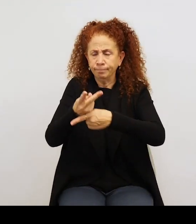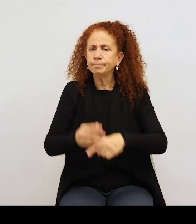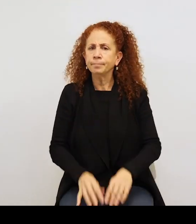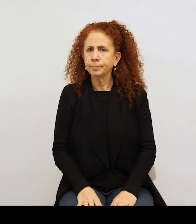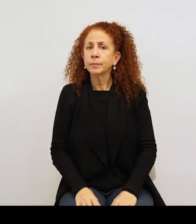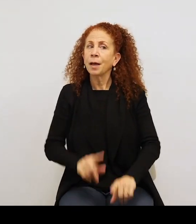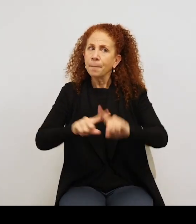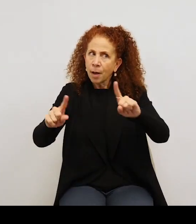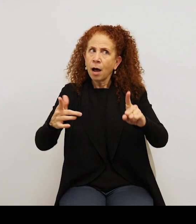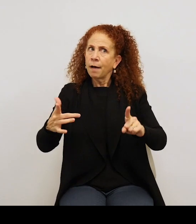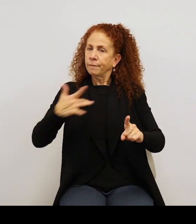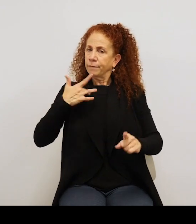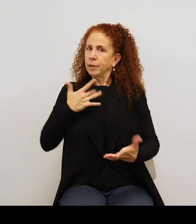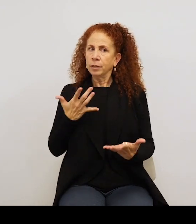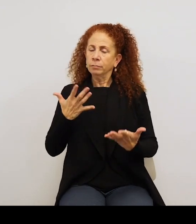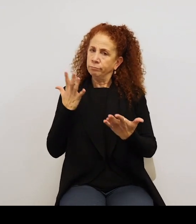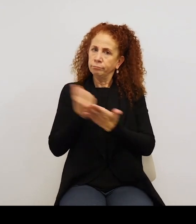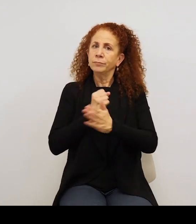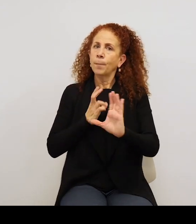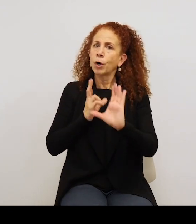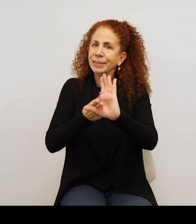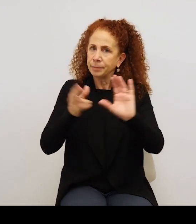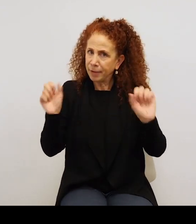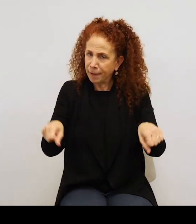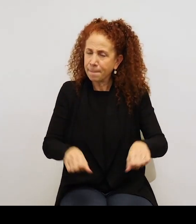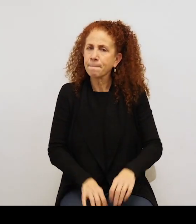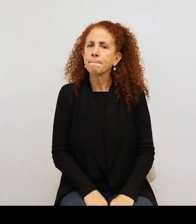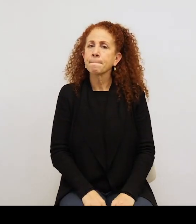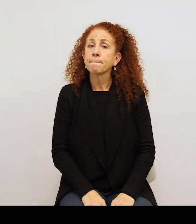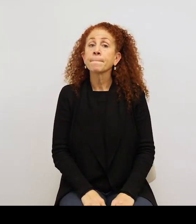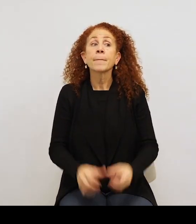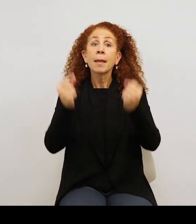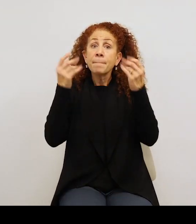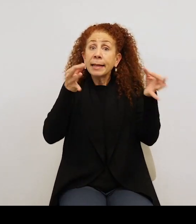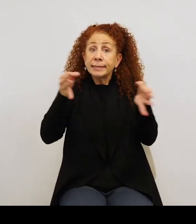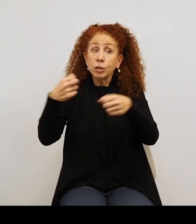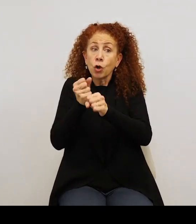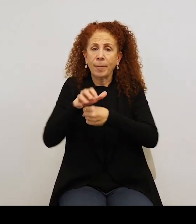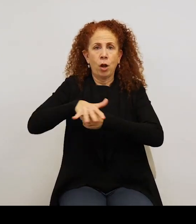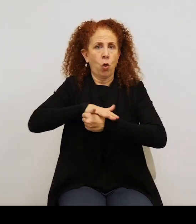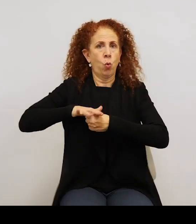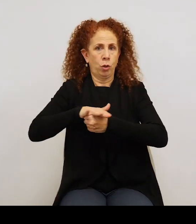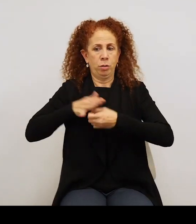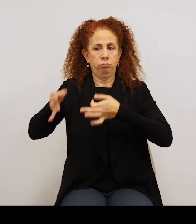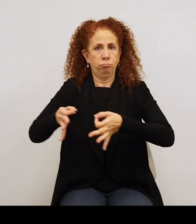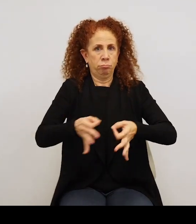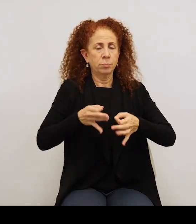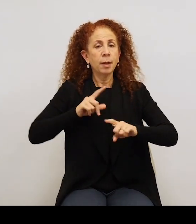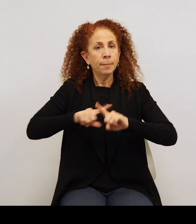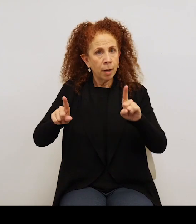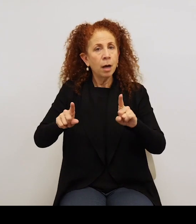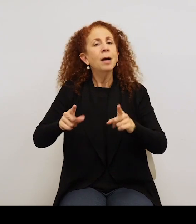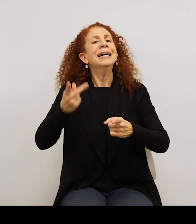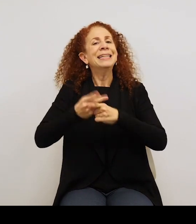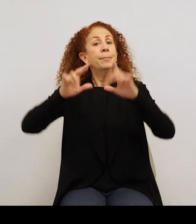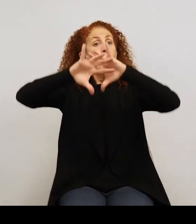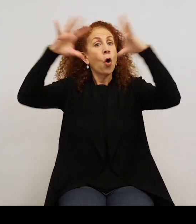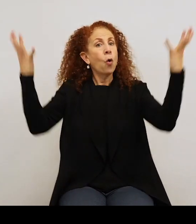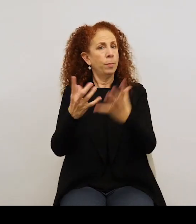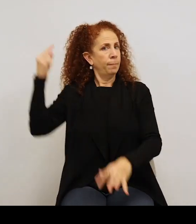but it gives them a chance to participate. Many decisions are made locally, but they keep the global in mind.